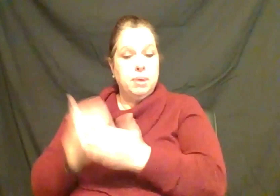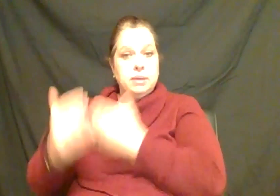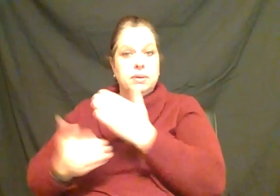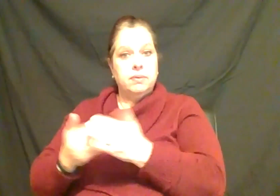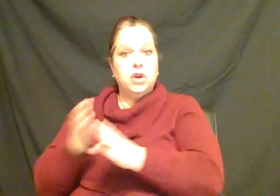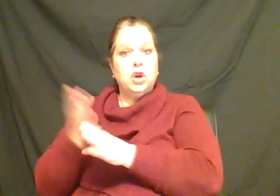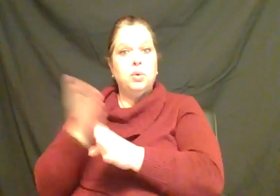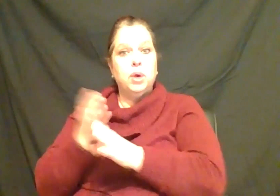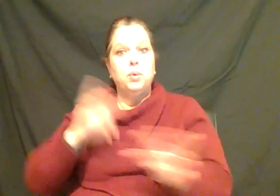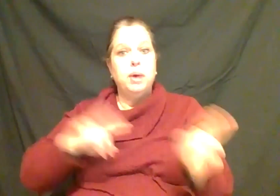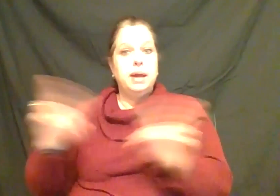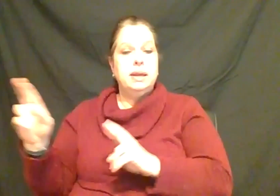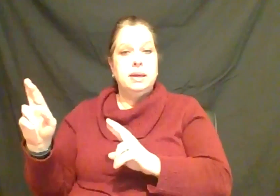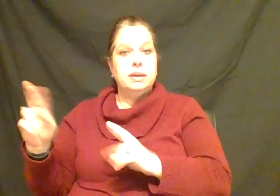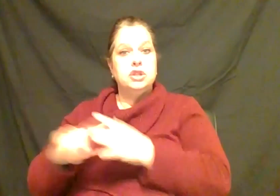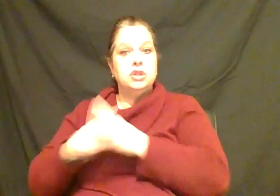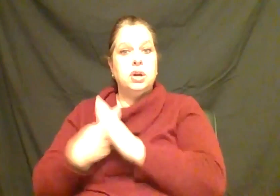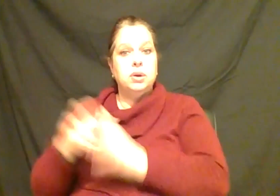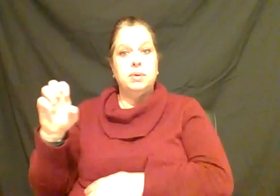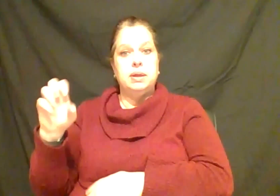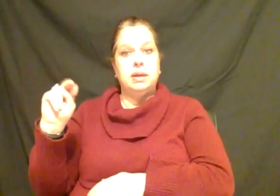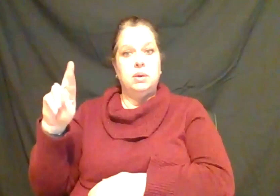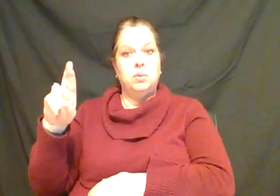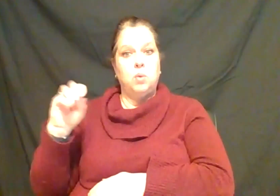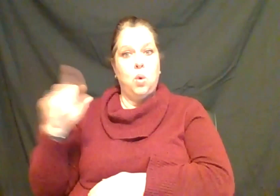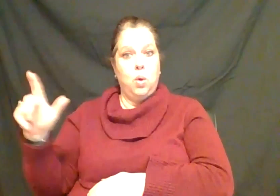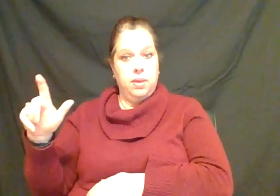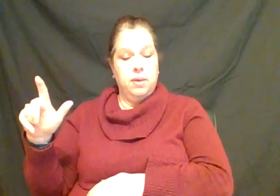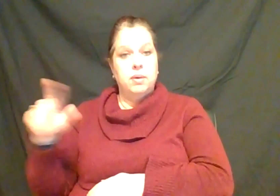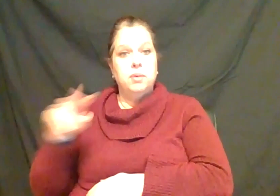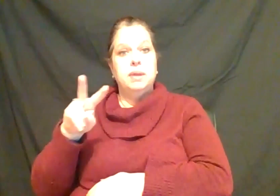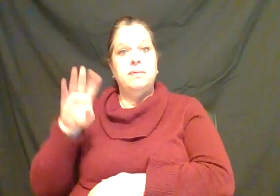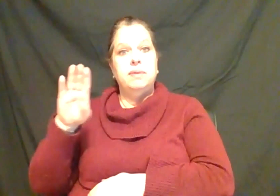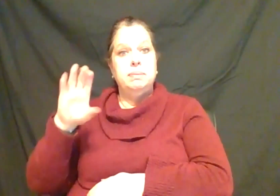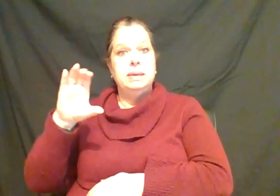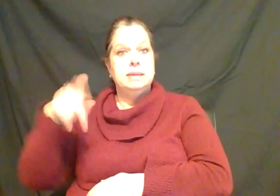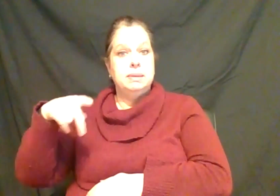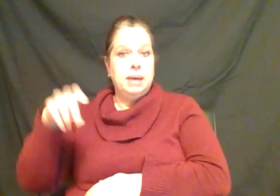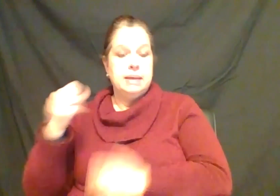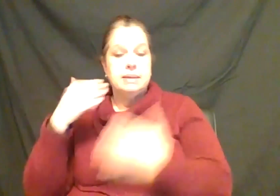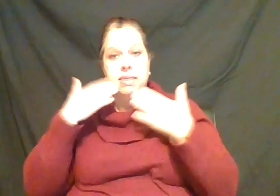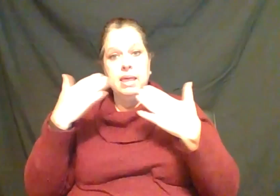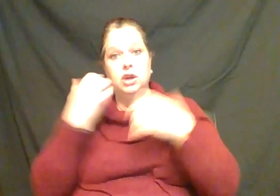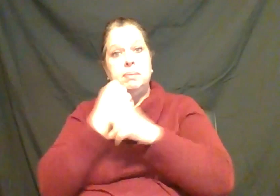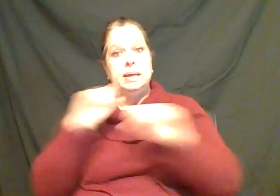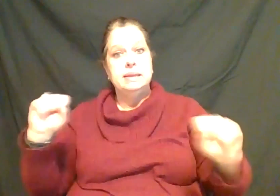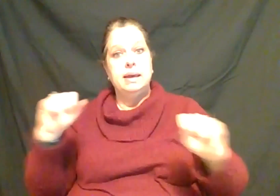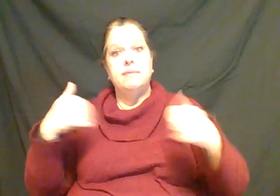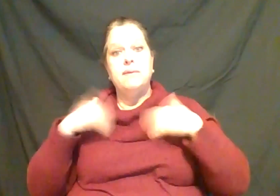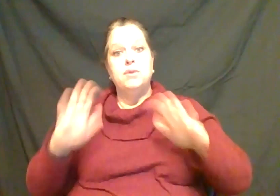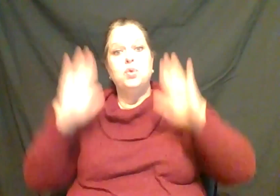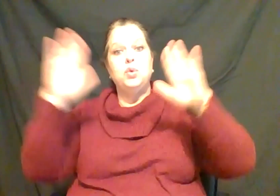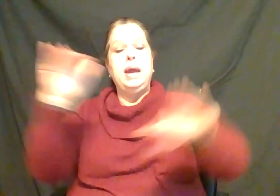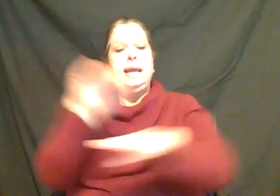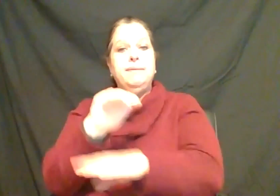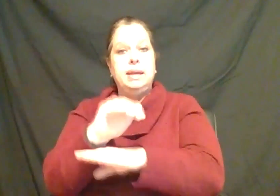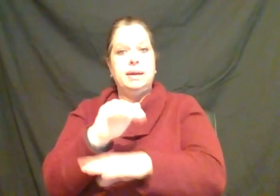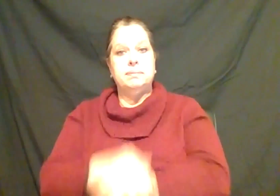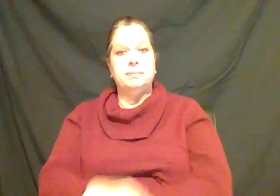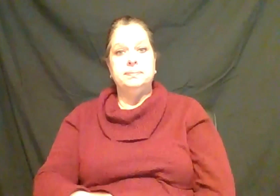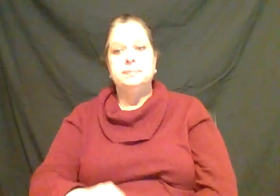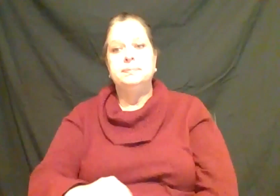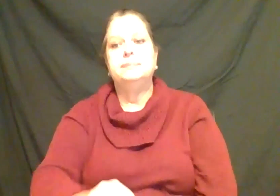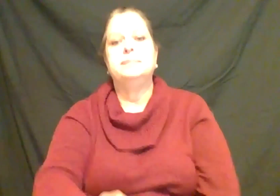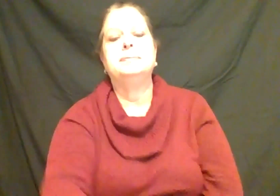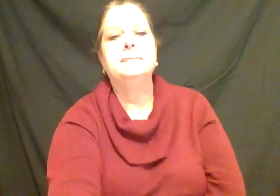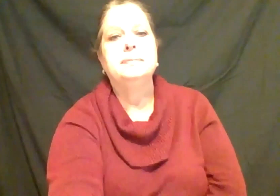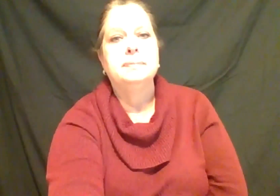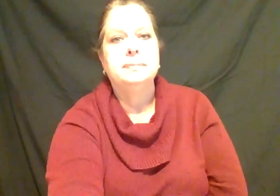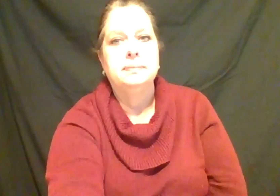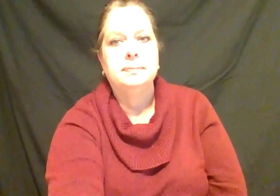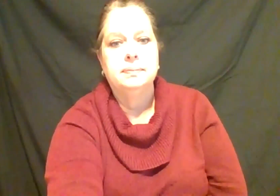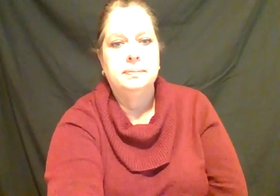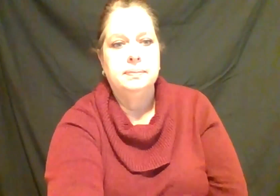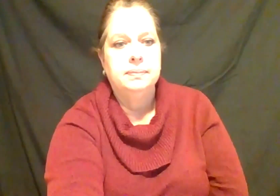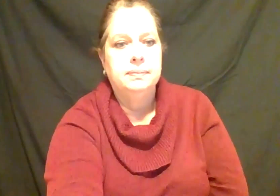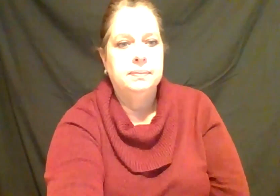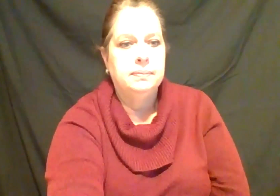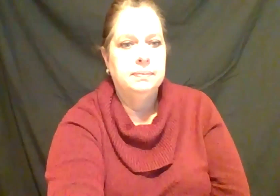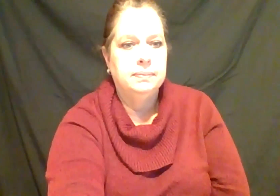starting with enroll on behalf of vbcps thank you be safe and have a great evening